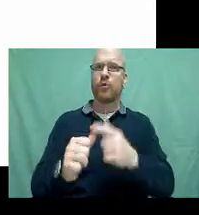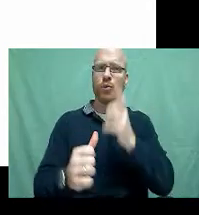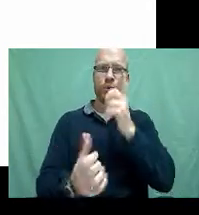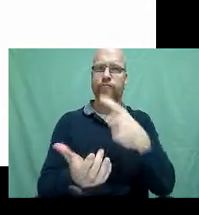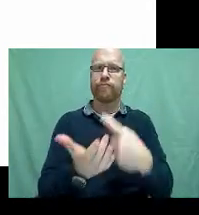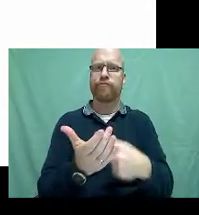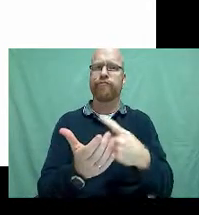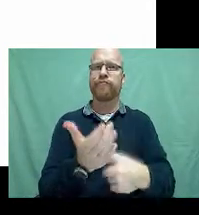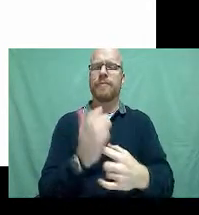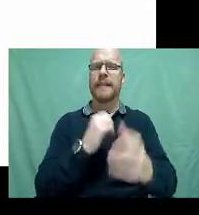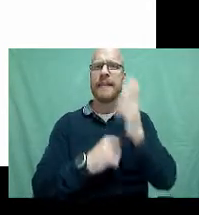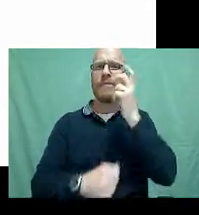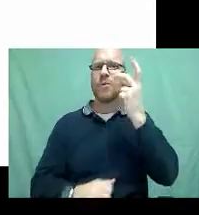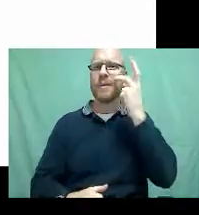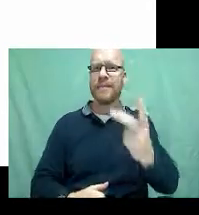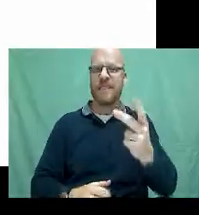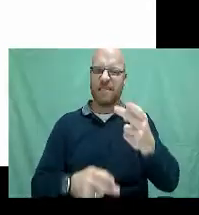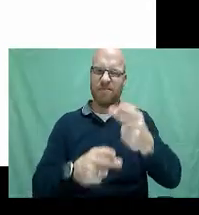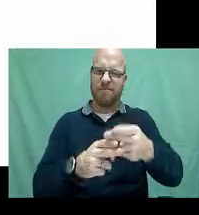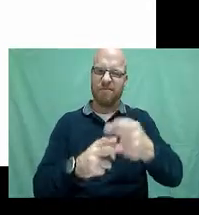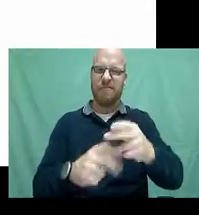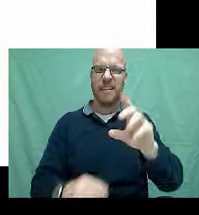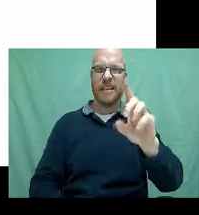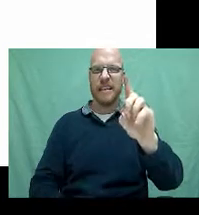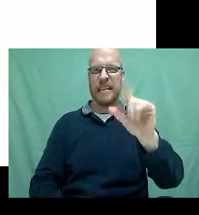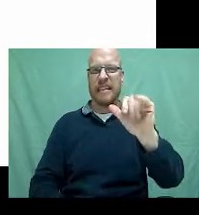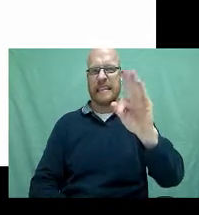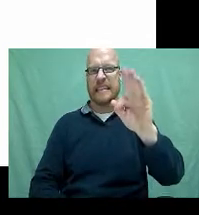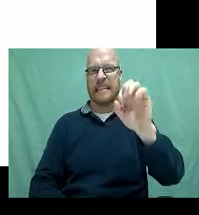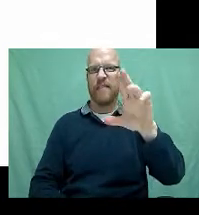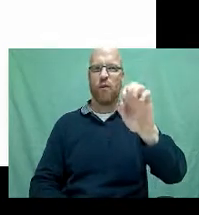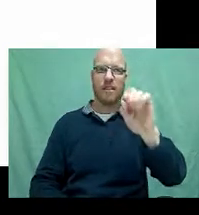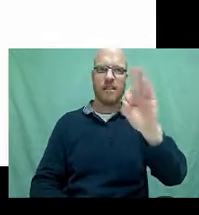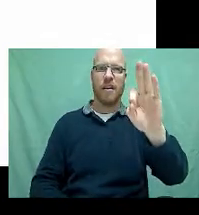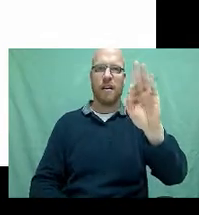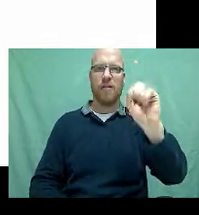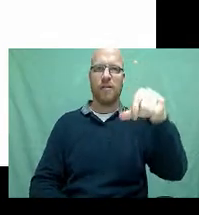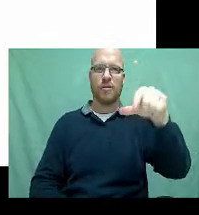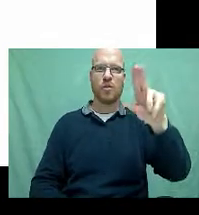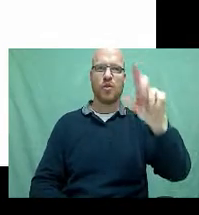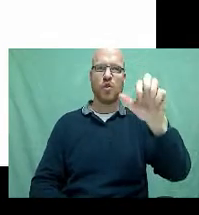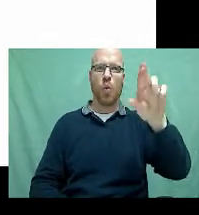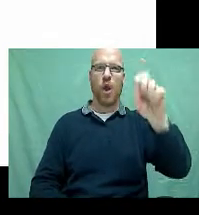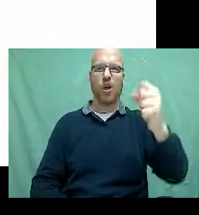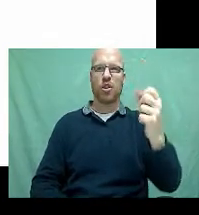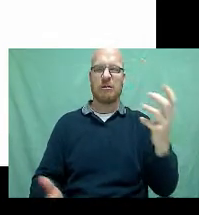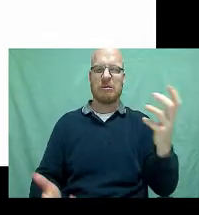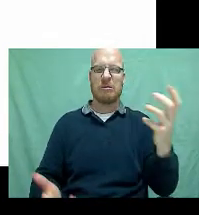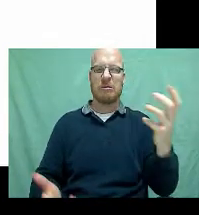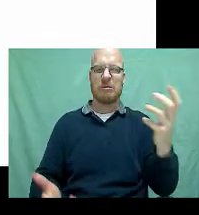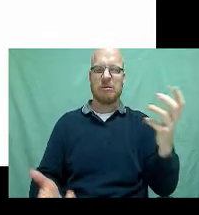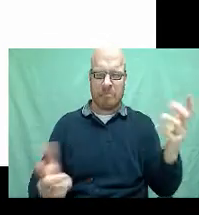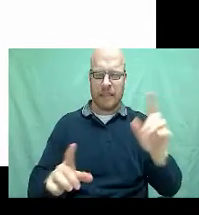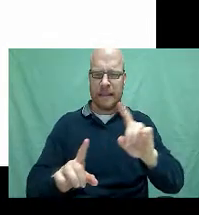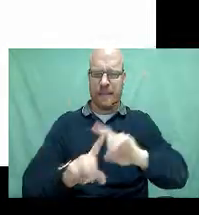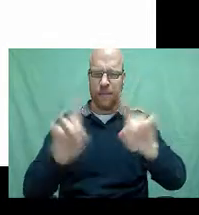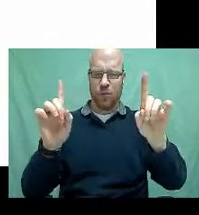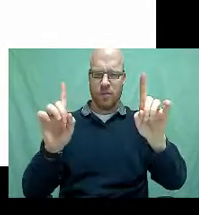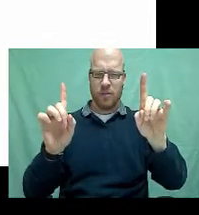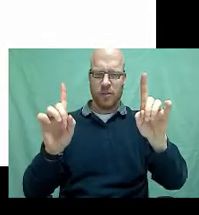Now, the first technique we're going to discuss is the difference of squares. Now, what does that mean?